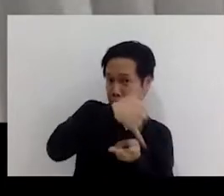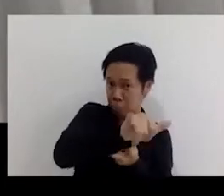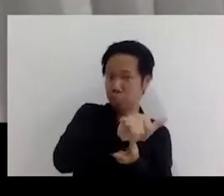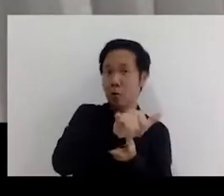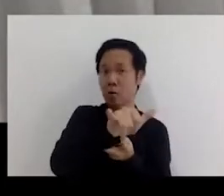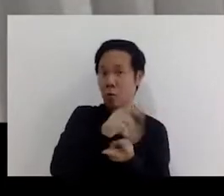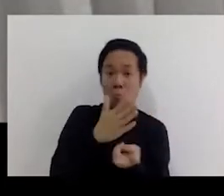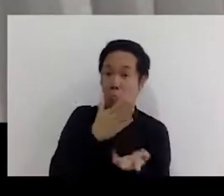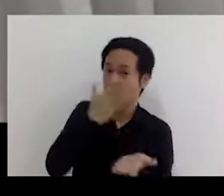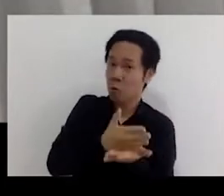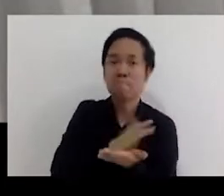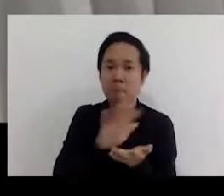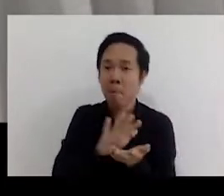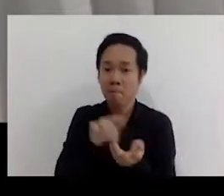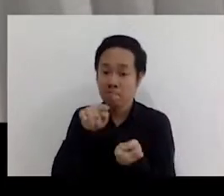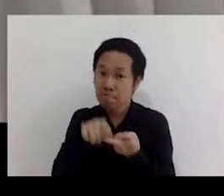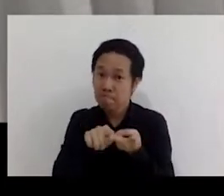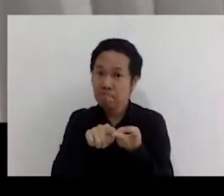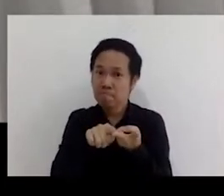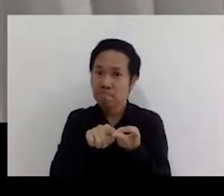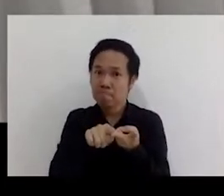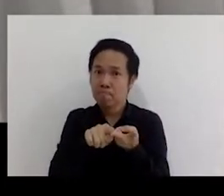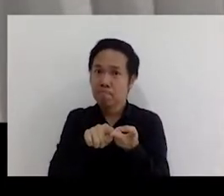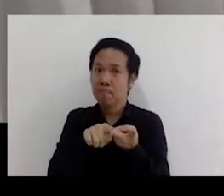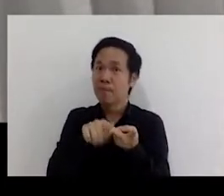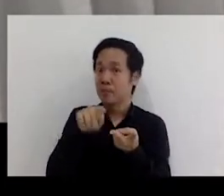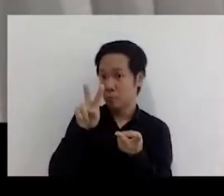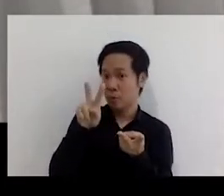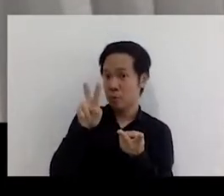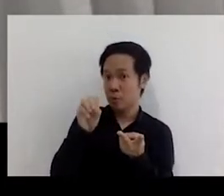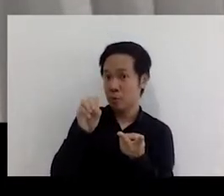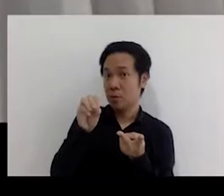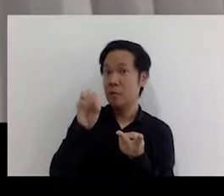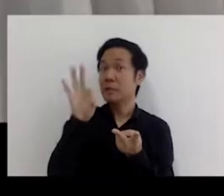and doesn't suspend the application of 2030 agenda